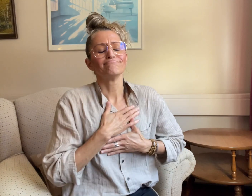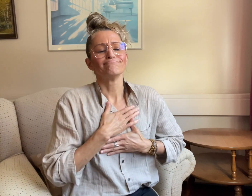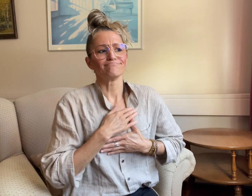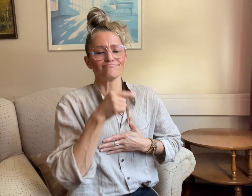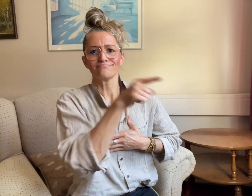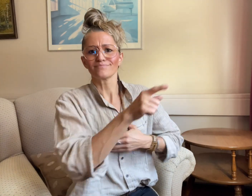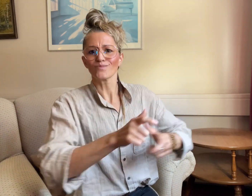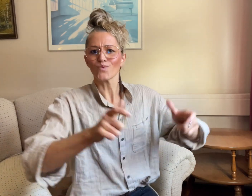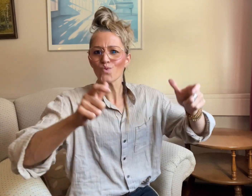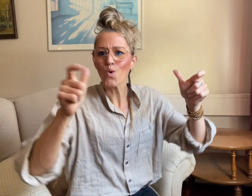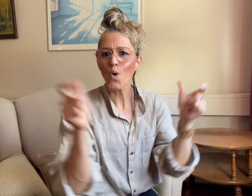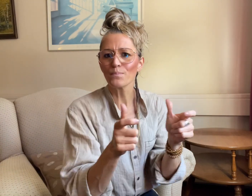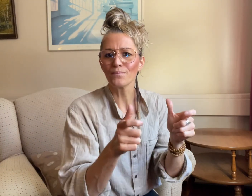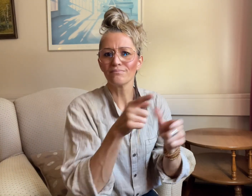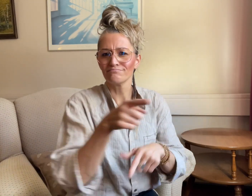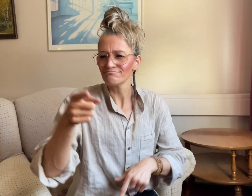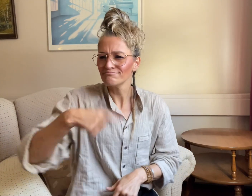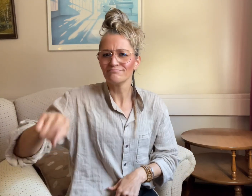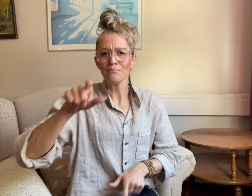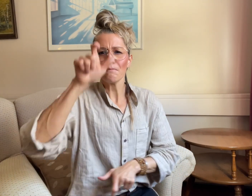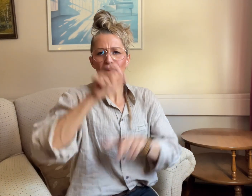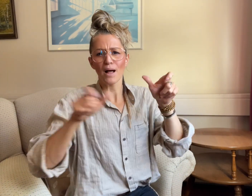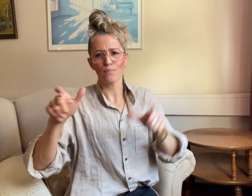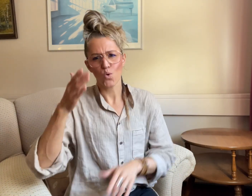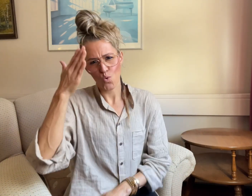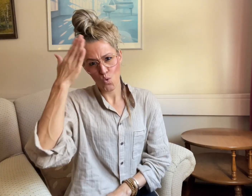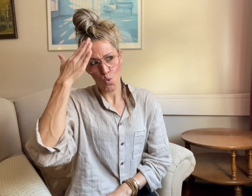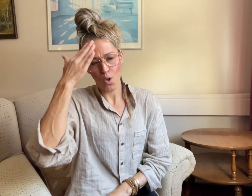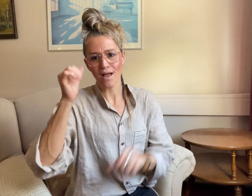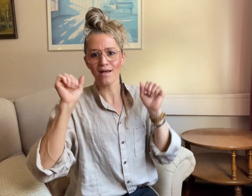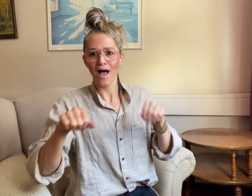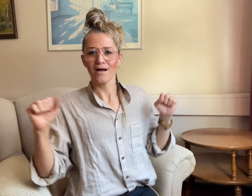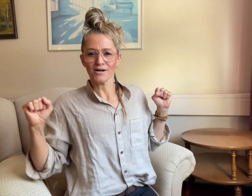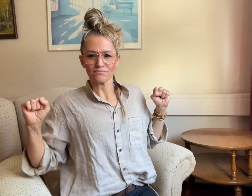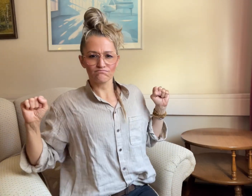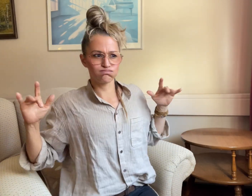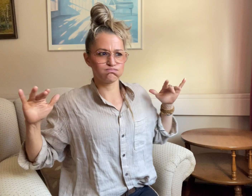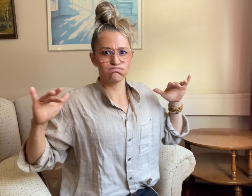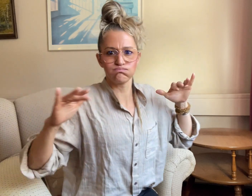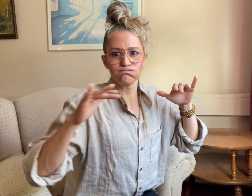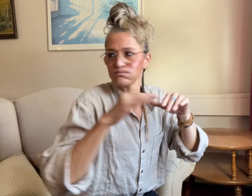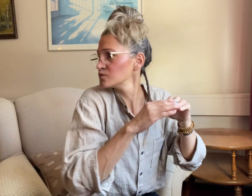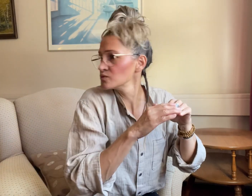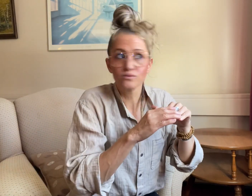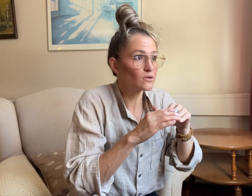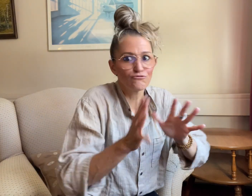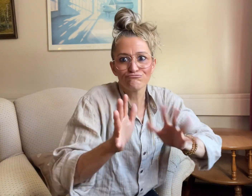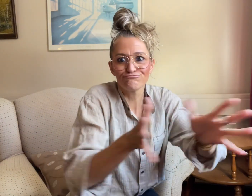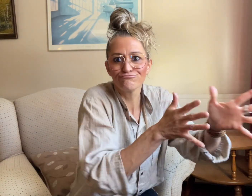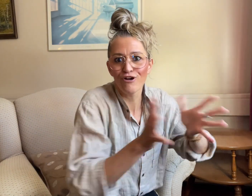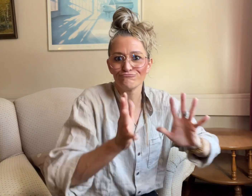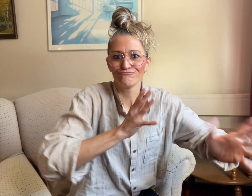members feel the club is a place where they know they